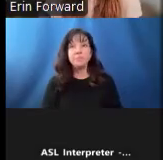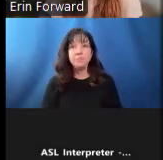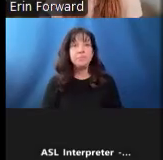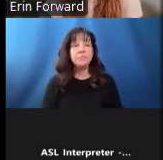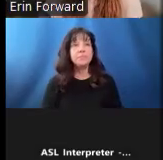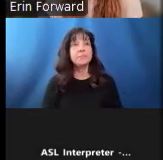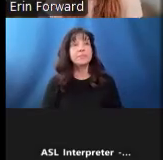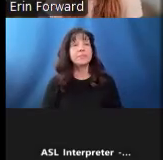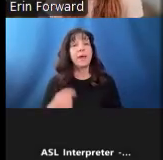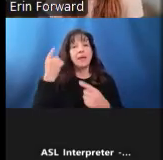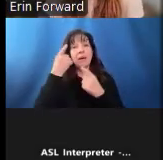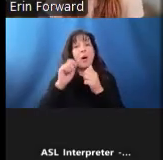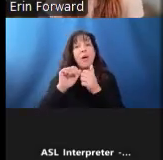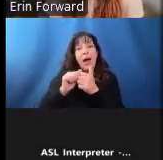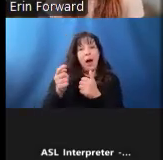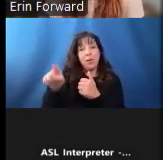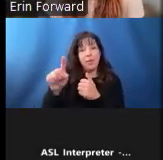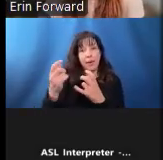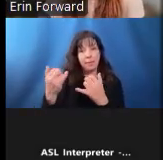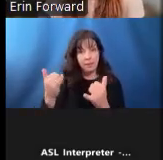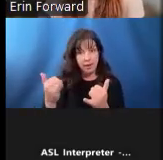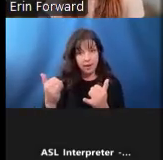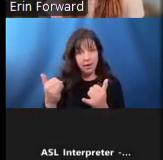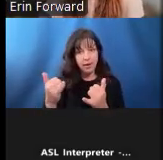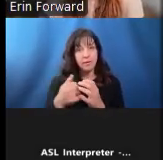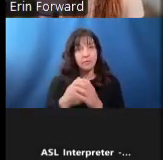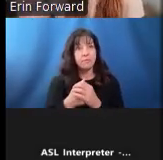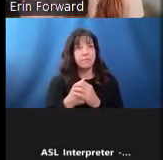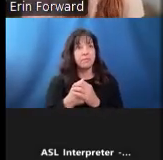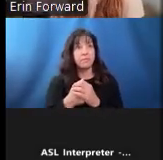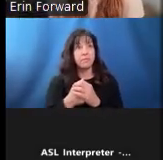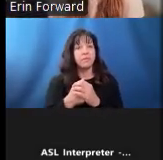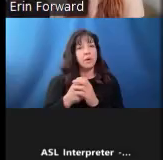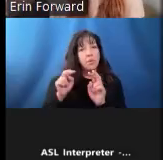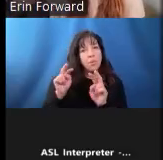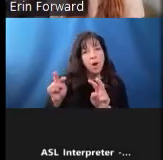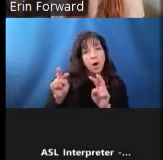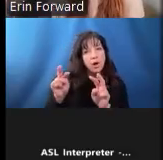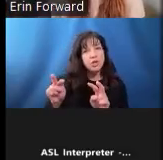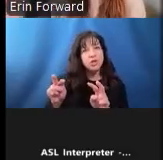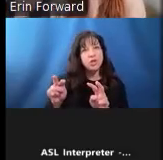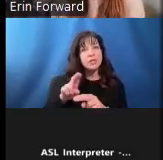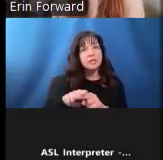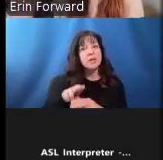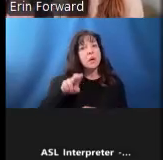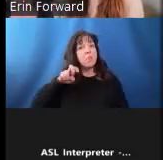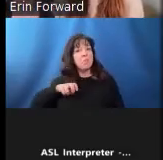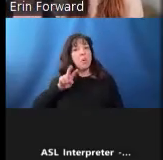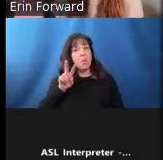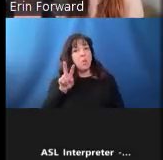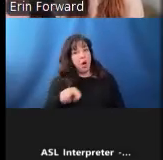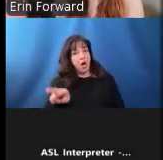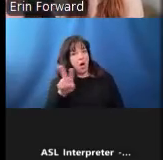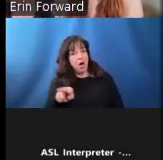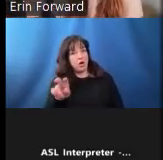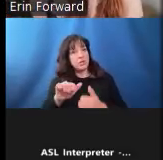about how they play. Think about watching them just sitting back and watching them and seeing how they're building connections.